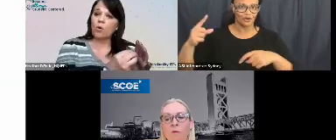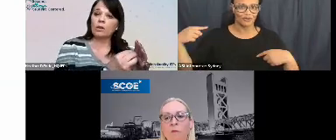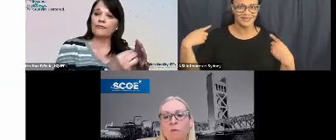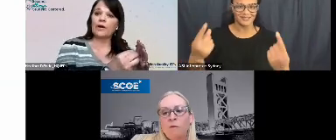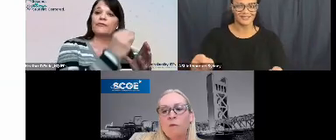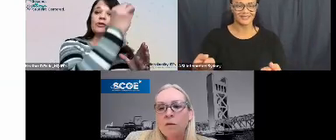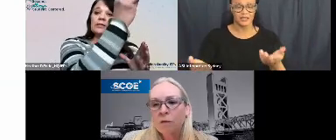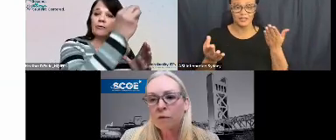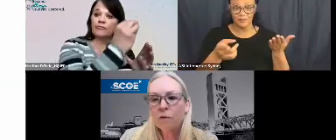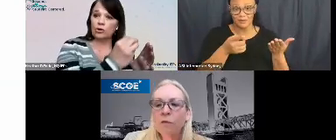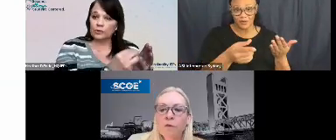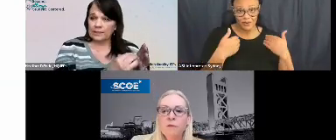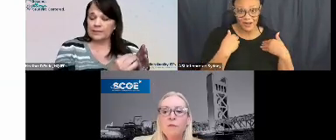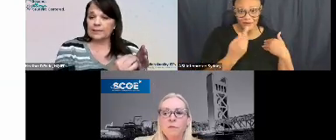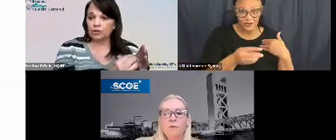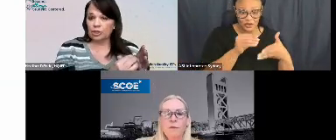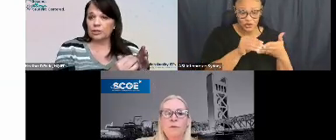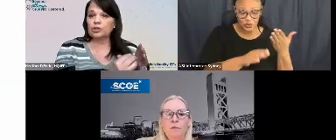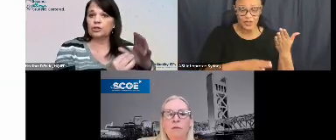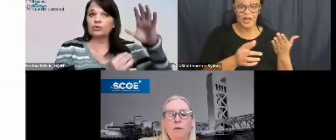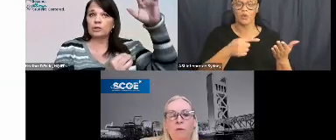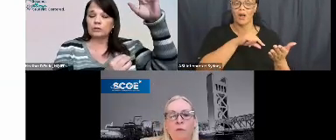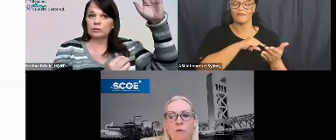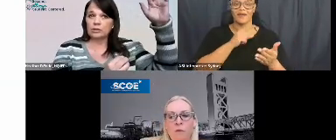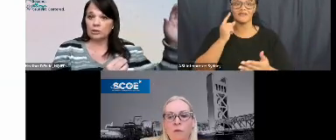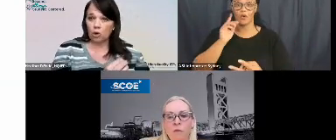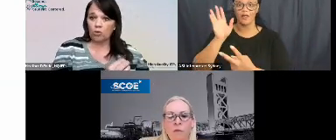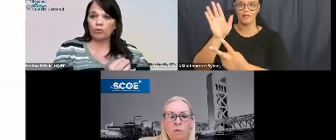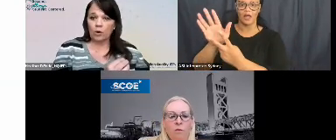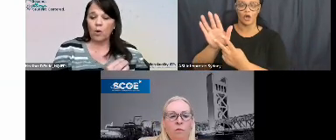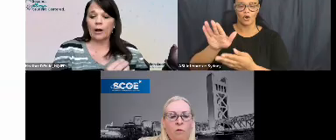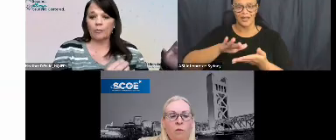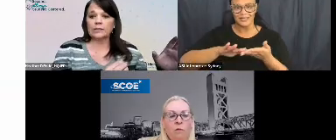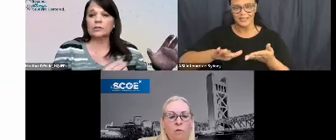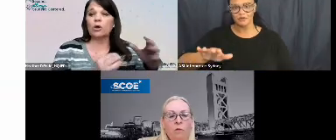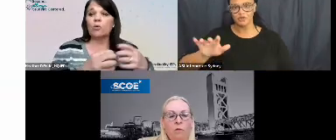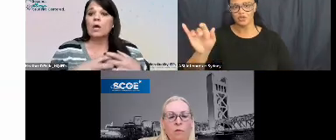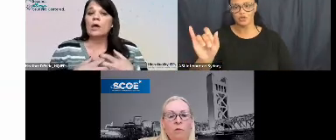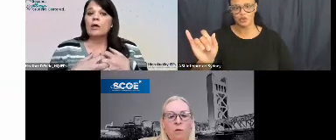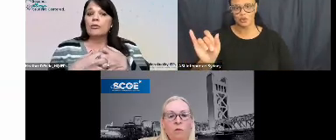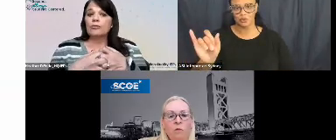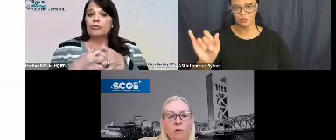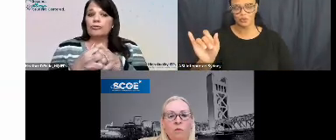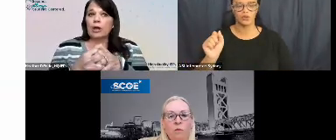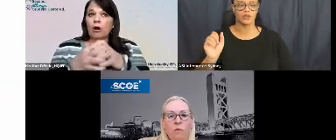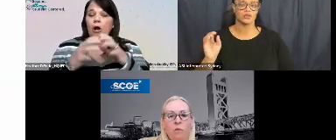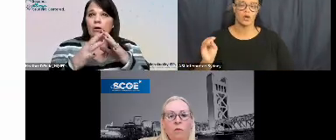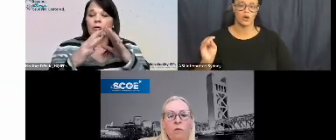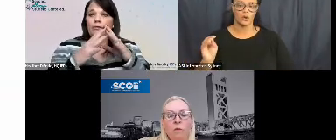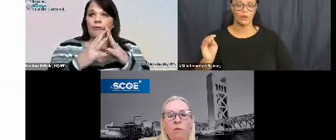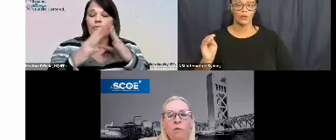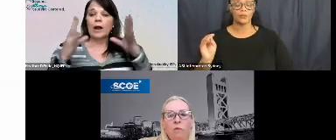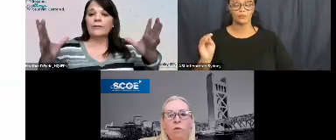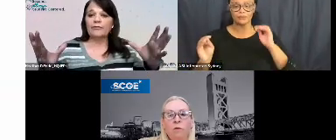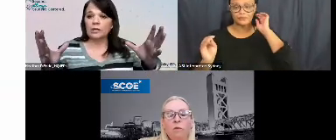also qualify for some of those exemptions to the the local requirements. So, there are a variety